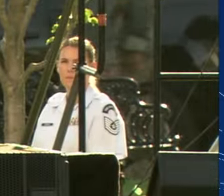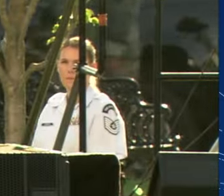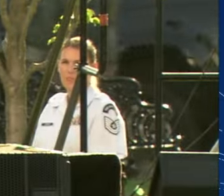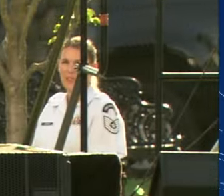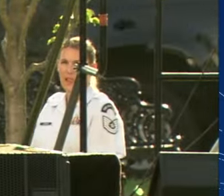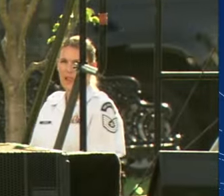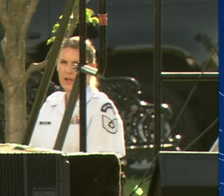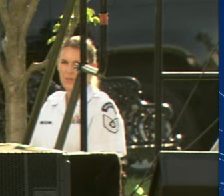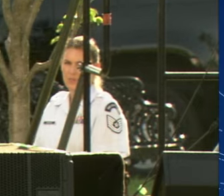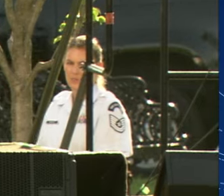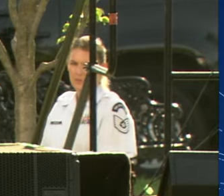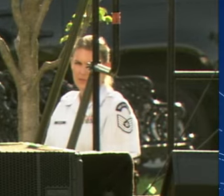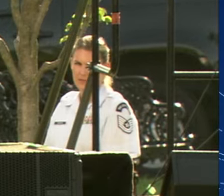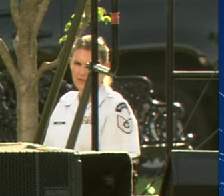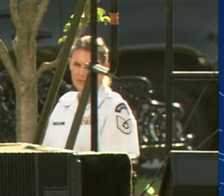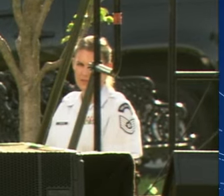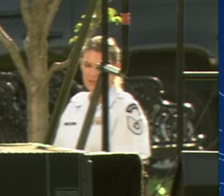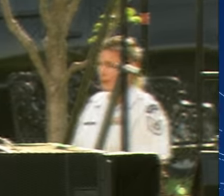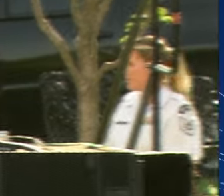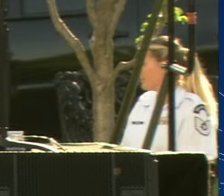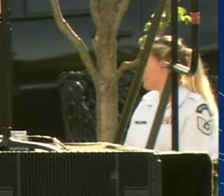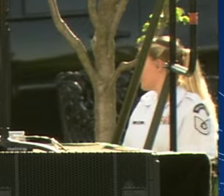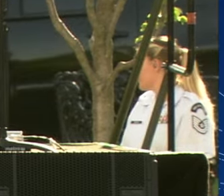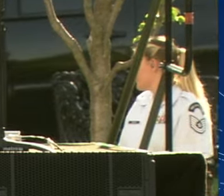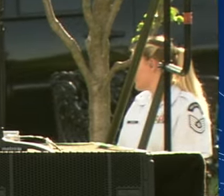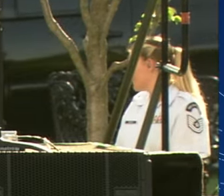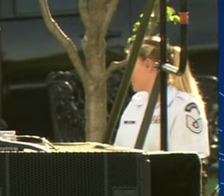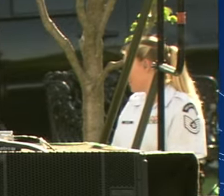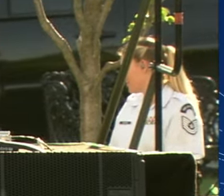Male Speaker: Billy Vera and the Beaters. I love that song.